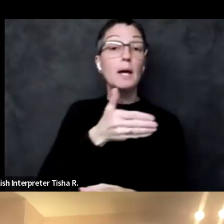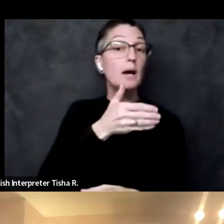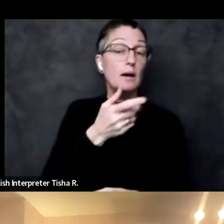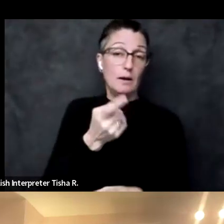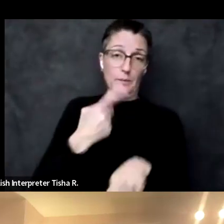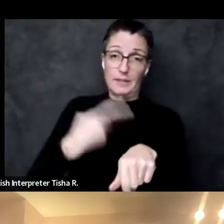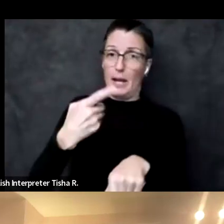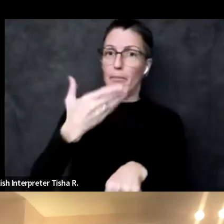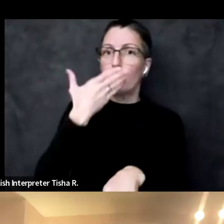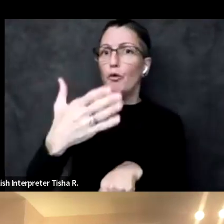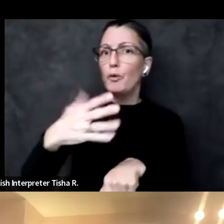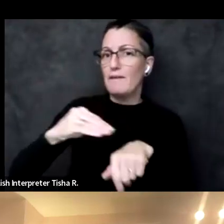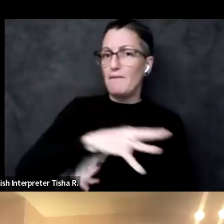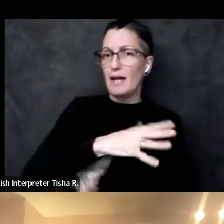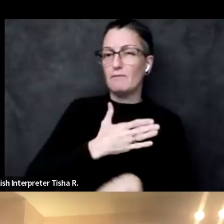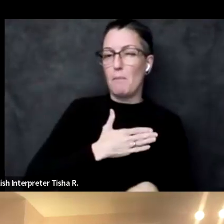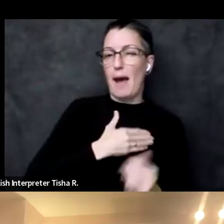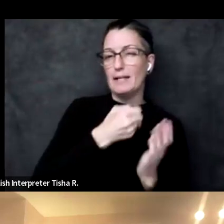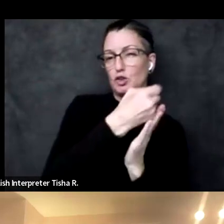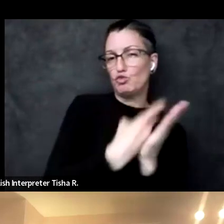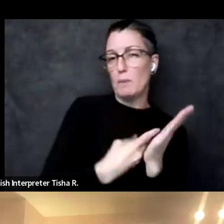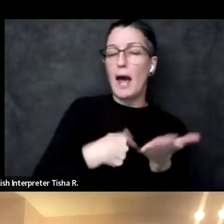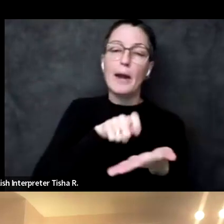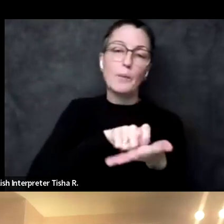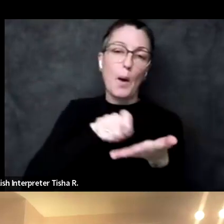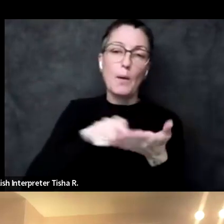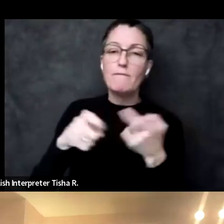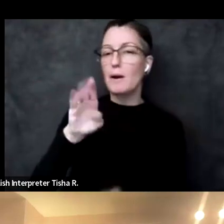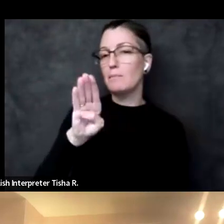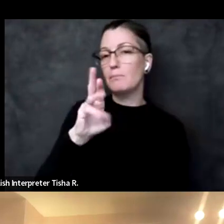was from, Brian at the Inevitable Foundation.